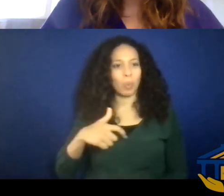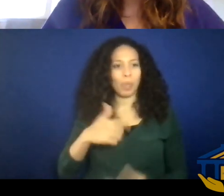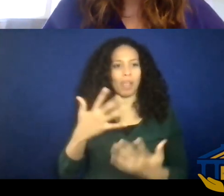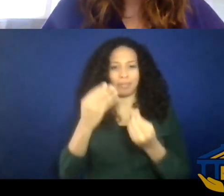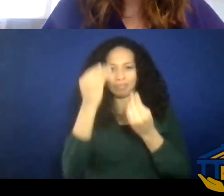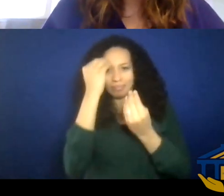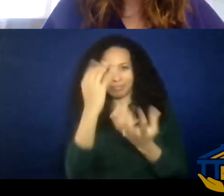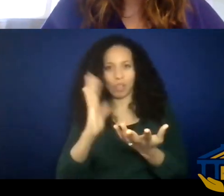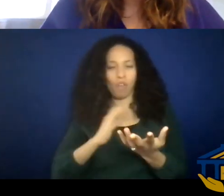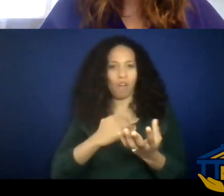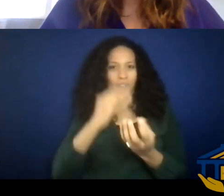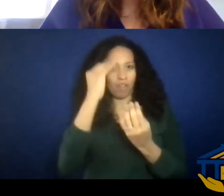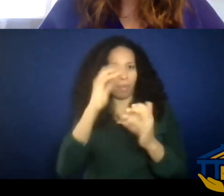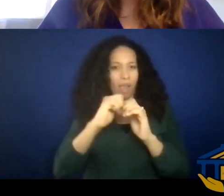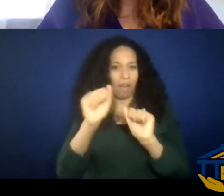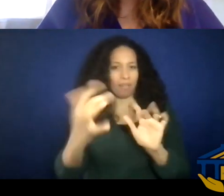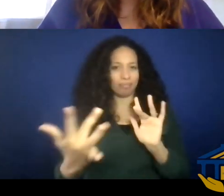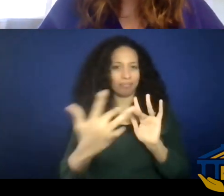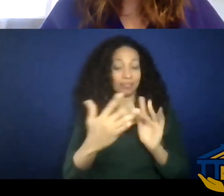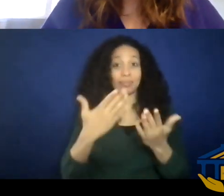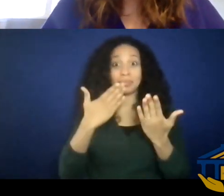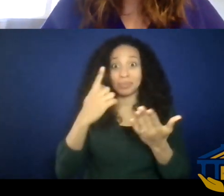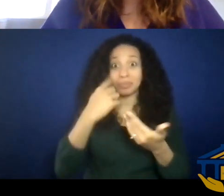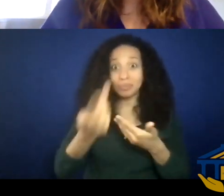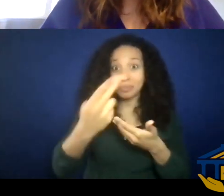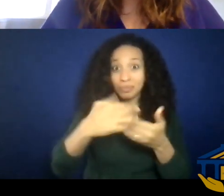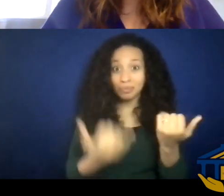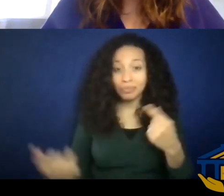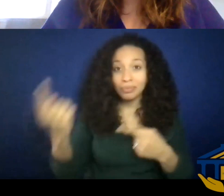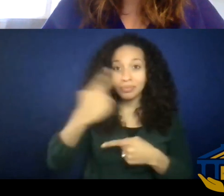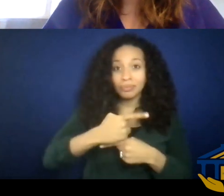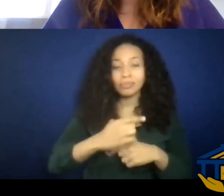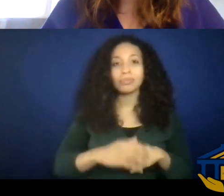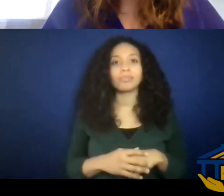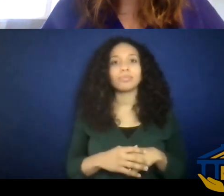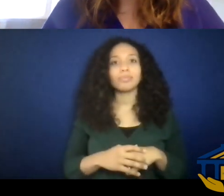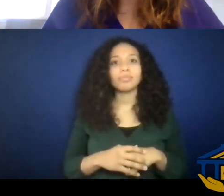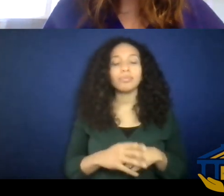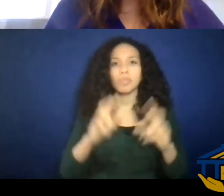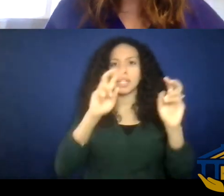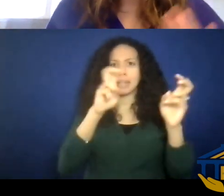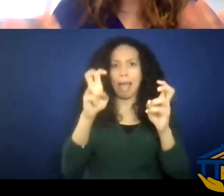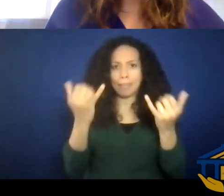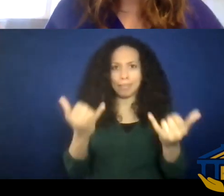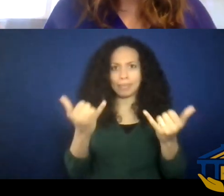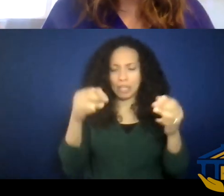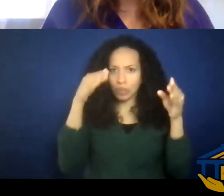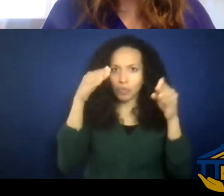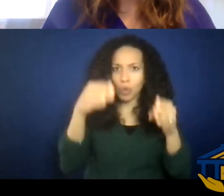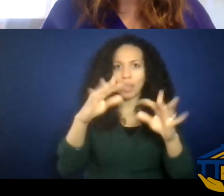joining today. The topic is really going to focus around family rights, which we've spoken about a